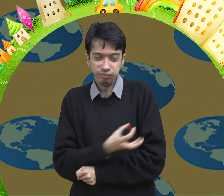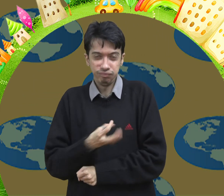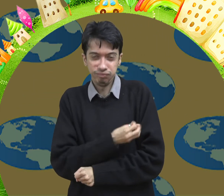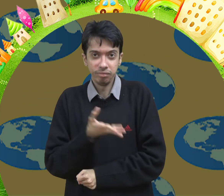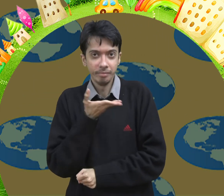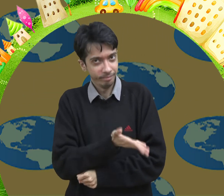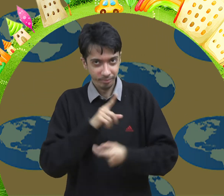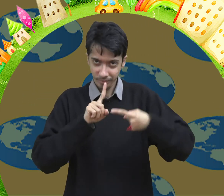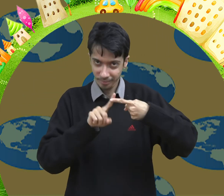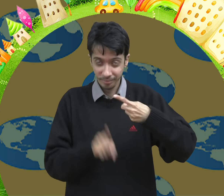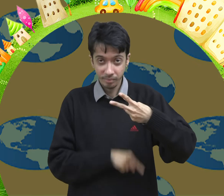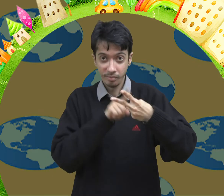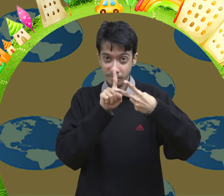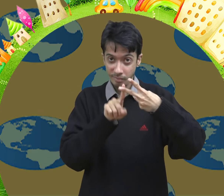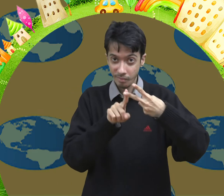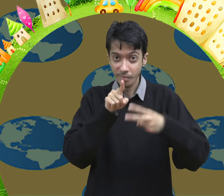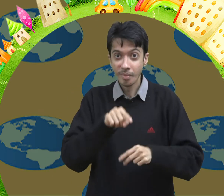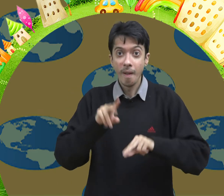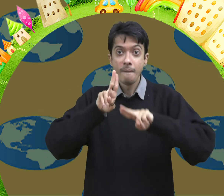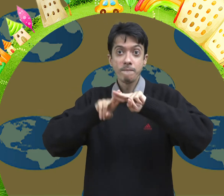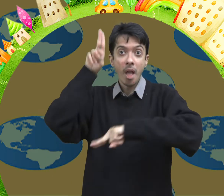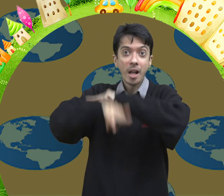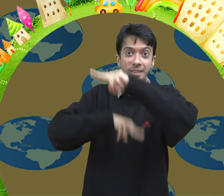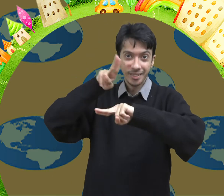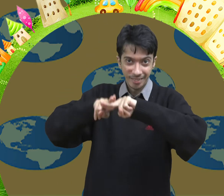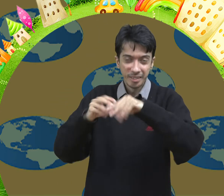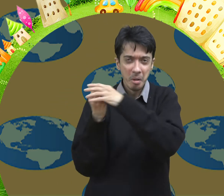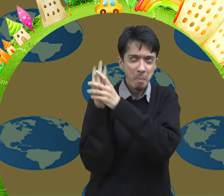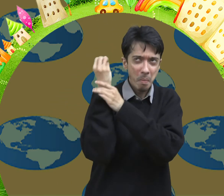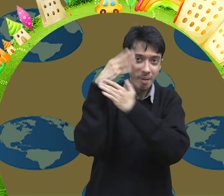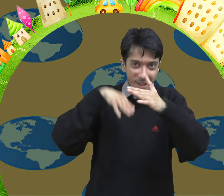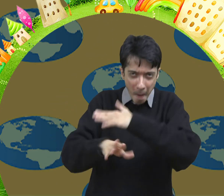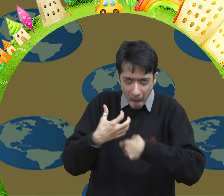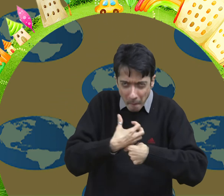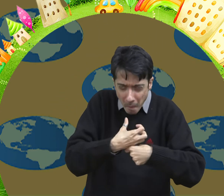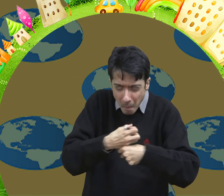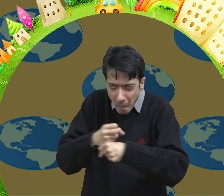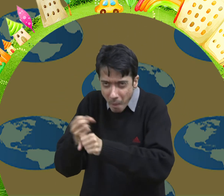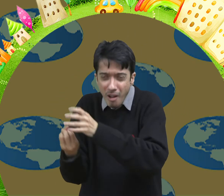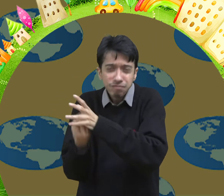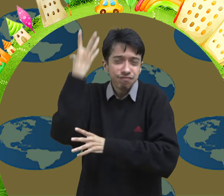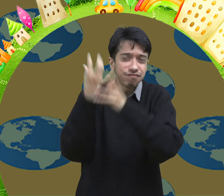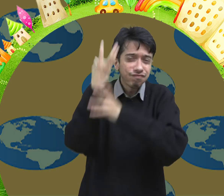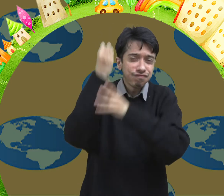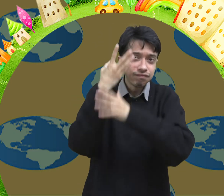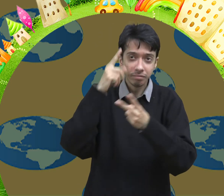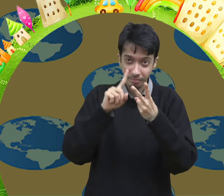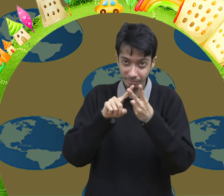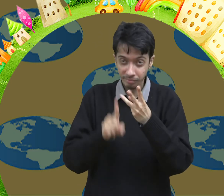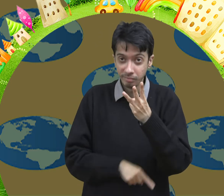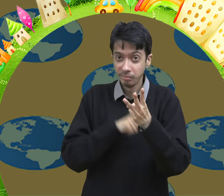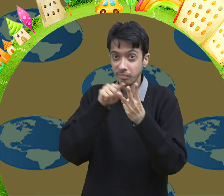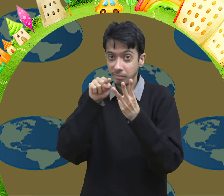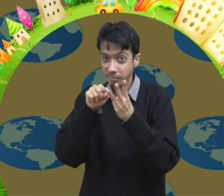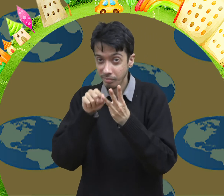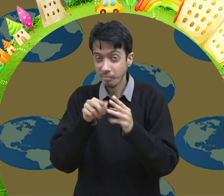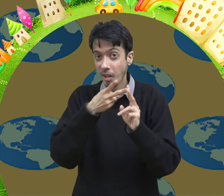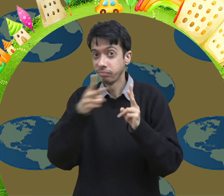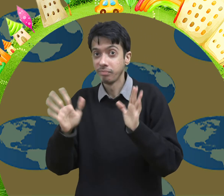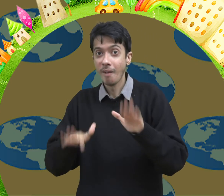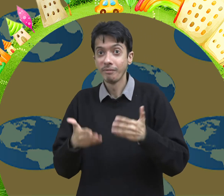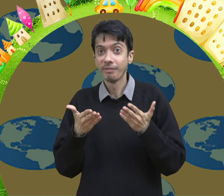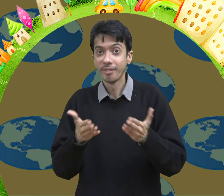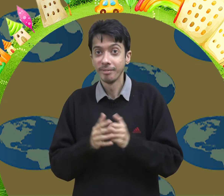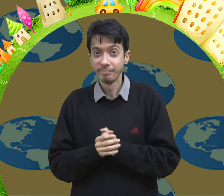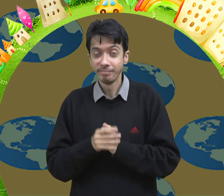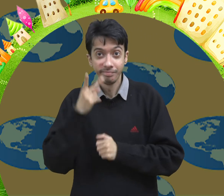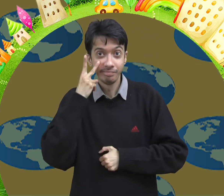Smoke from vehicles, factories and other factors causes air pollution.